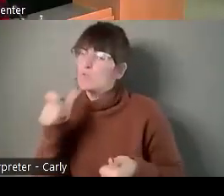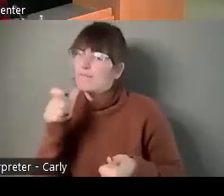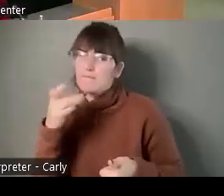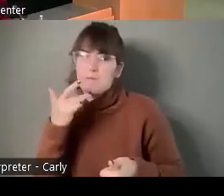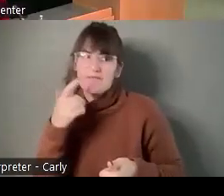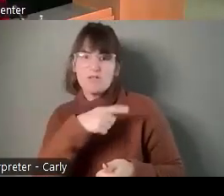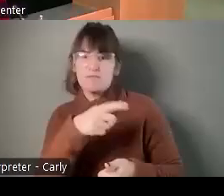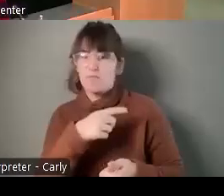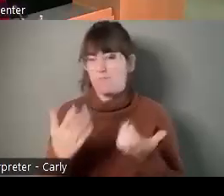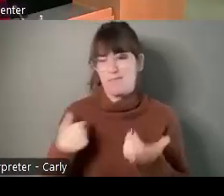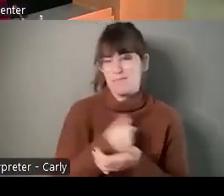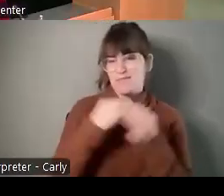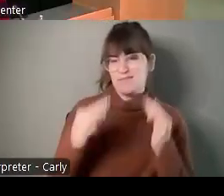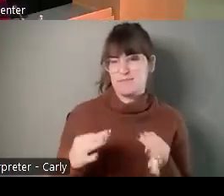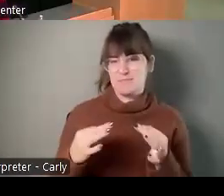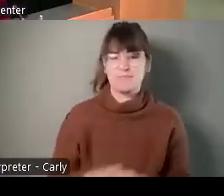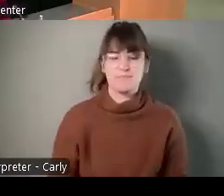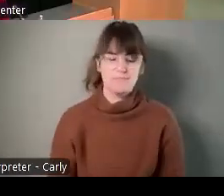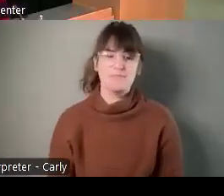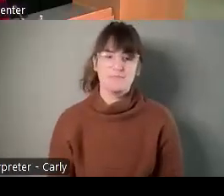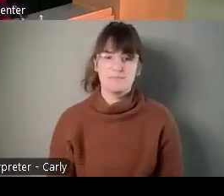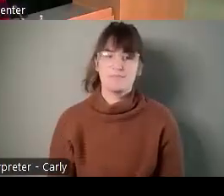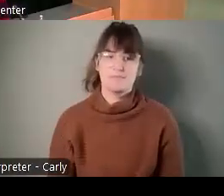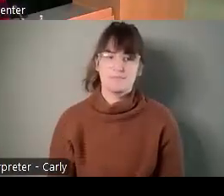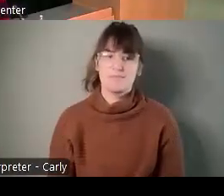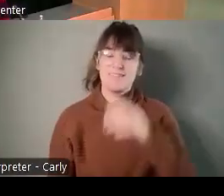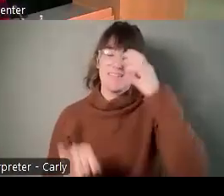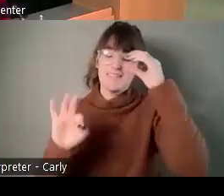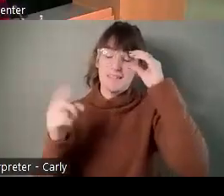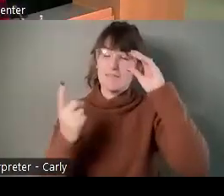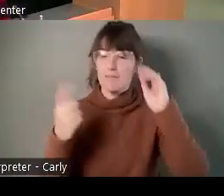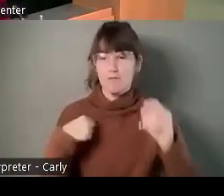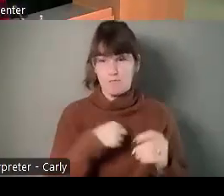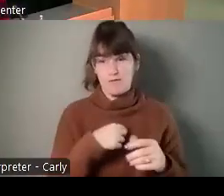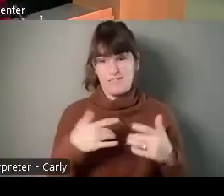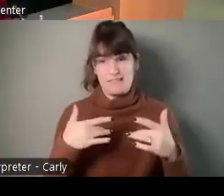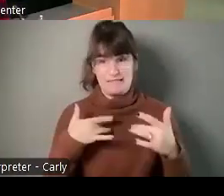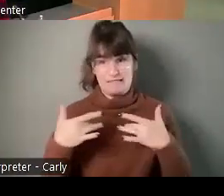decision. For anyone that we're particularly worried about these not being helpful and being